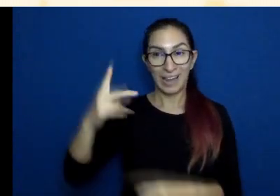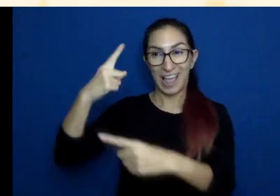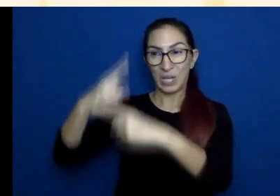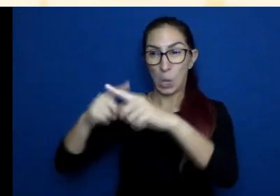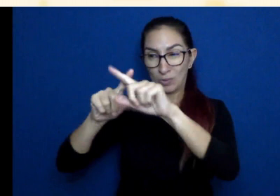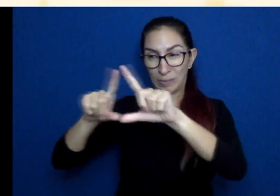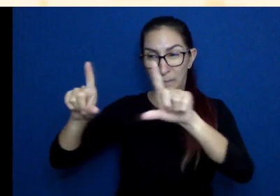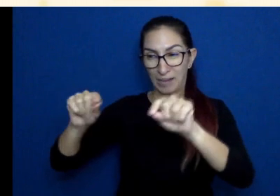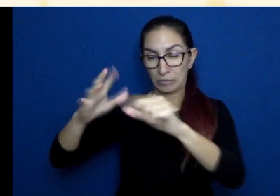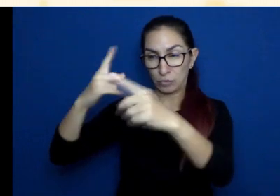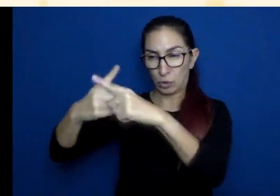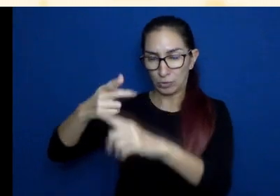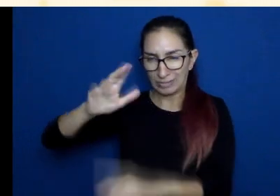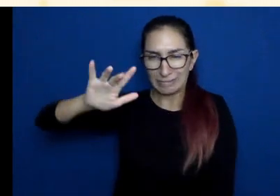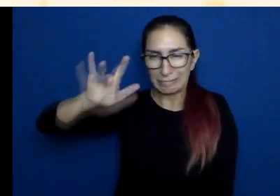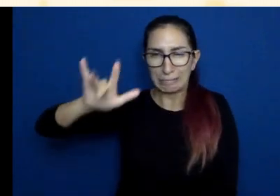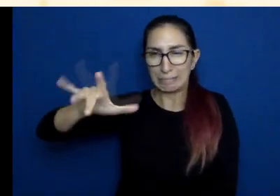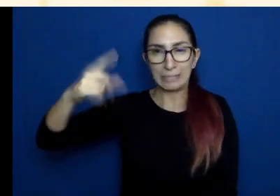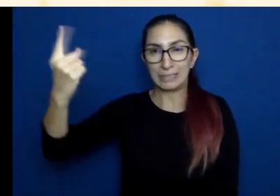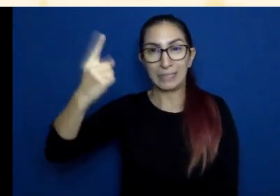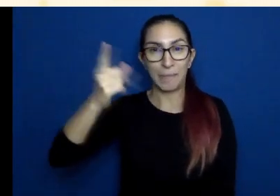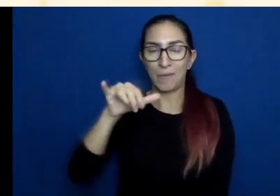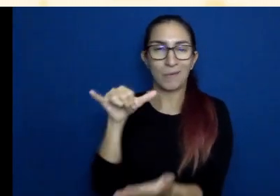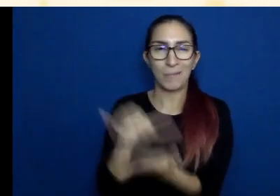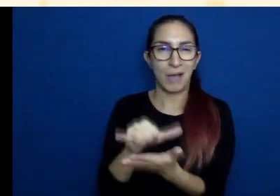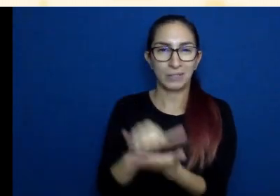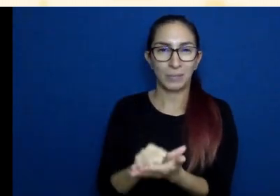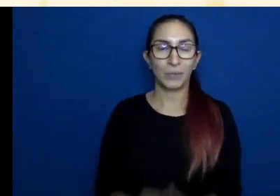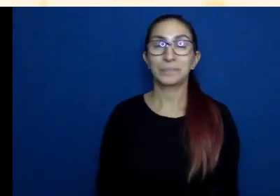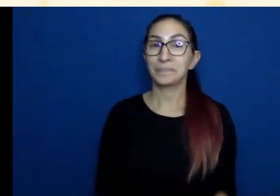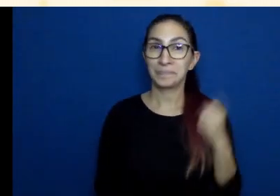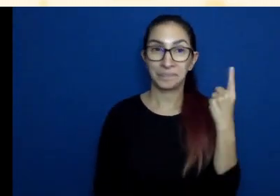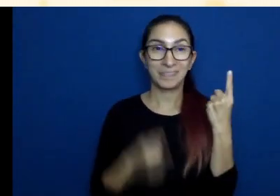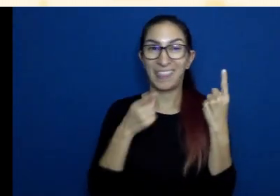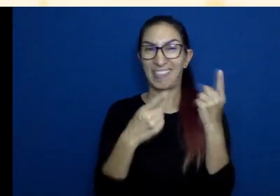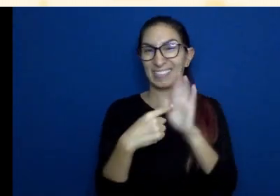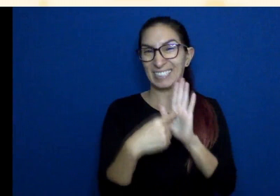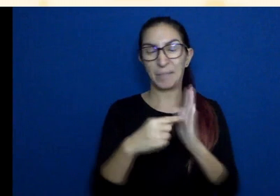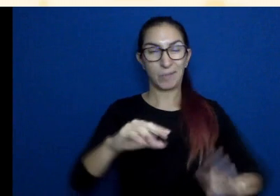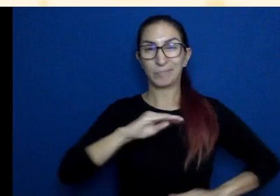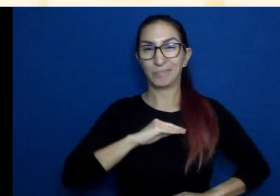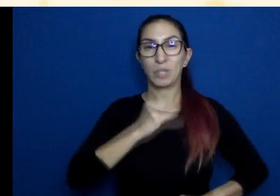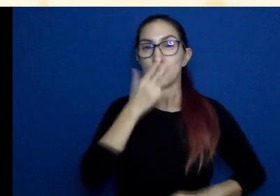usually when you first go to a website. And the close button is just impossible in some way, shape, or form.